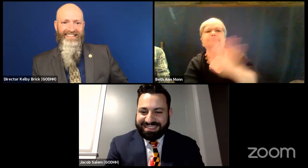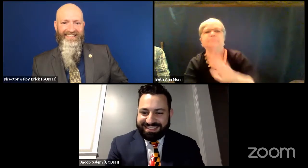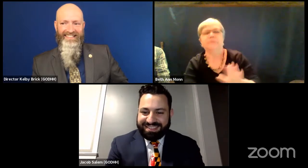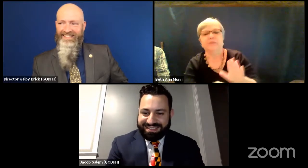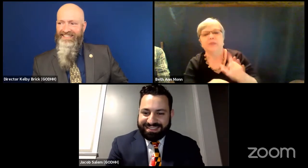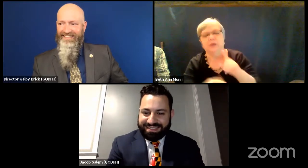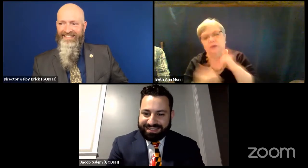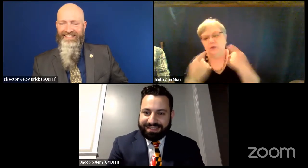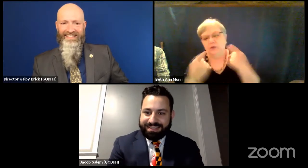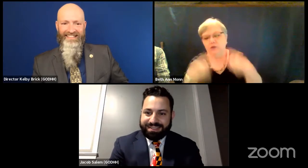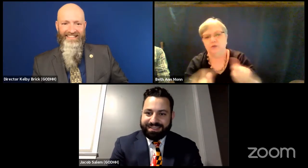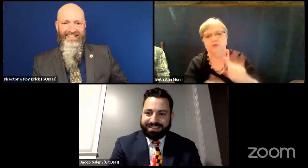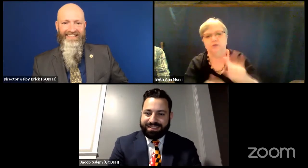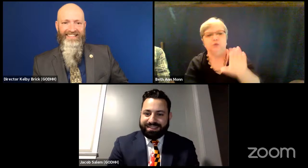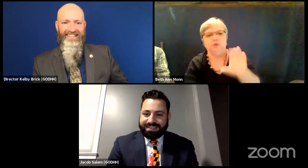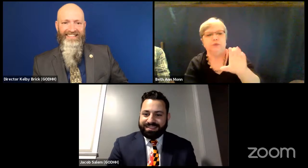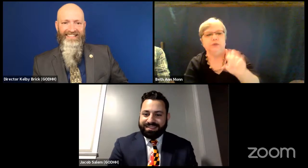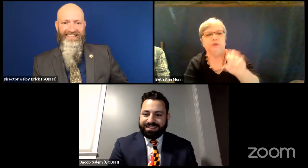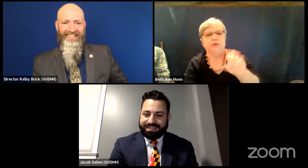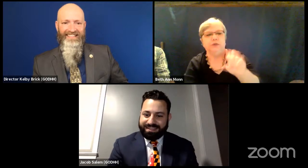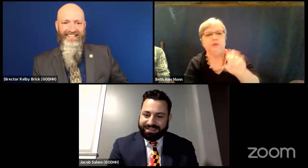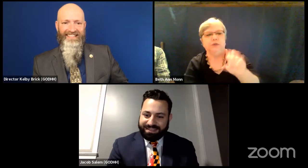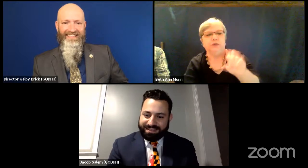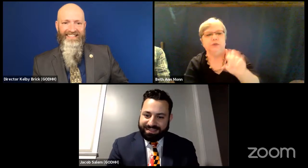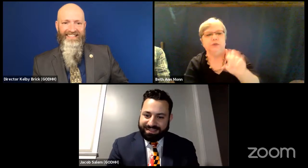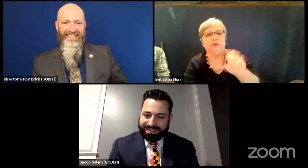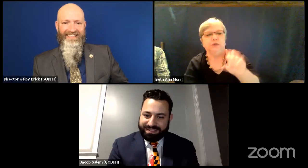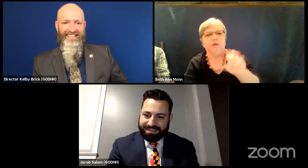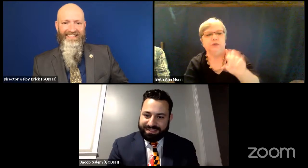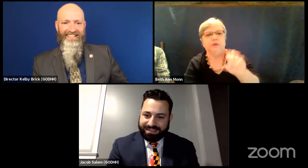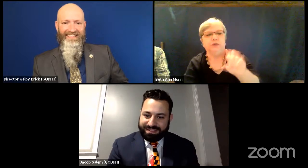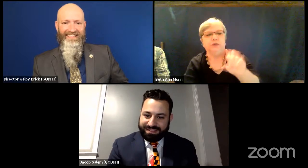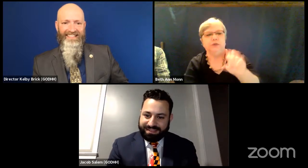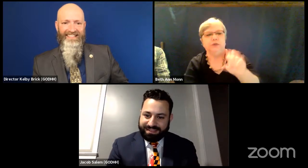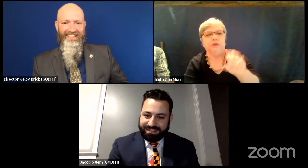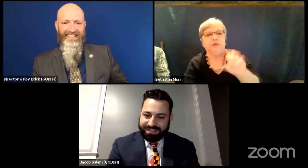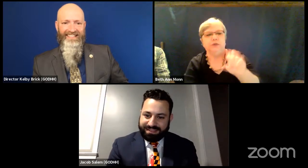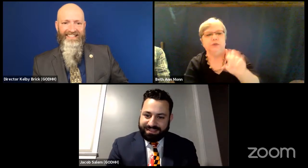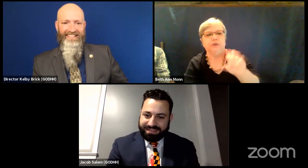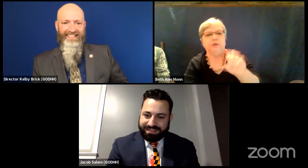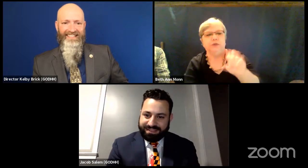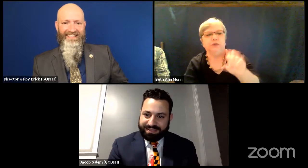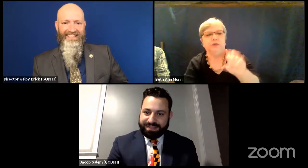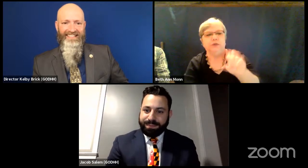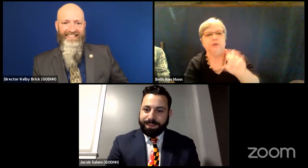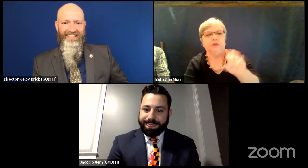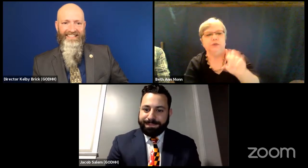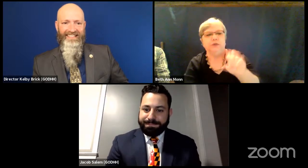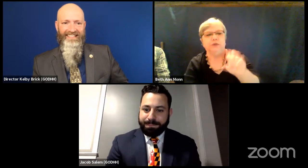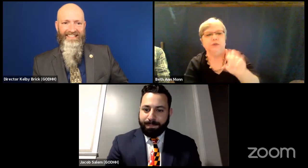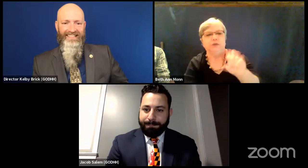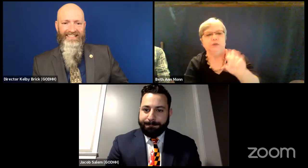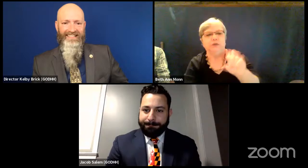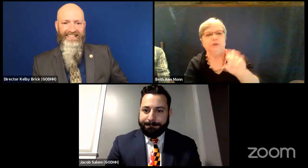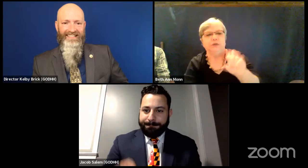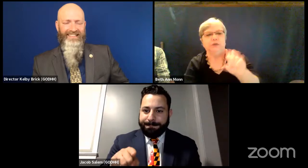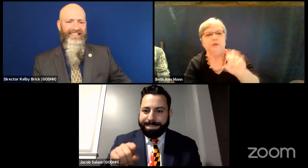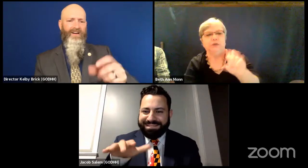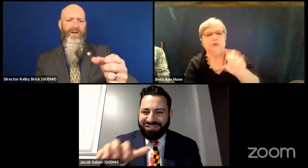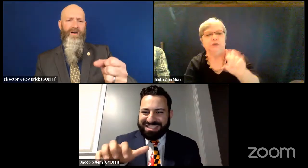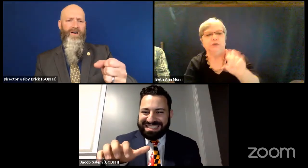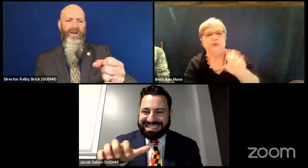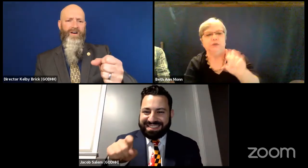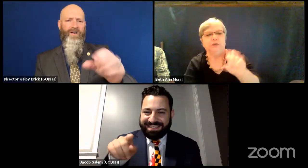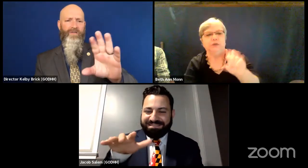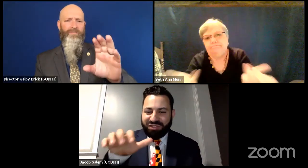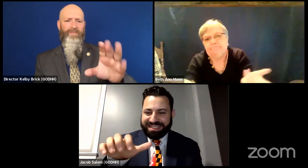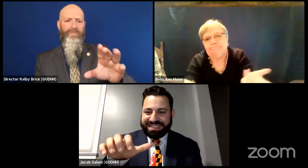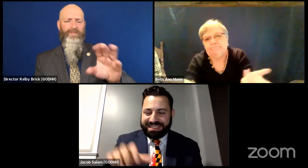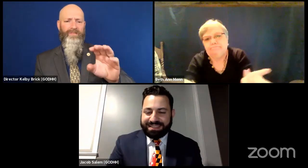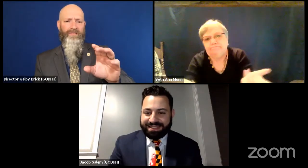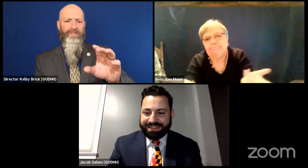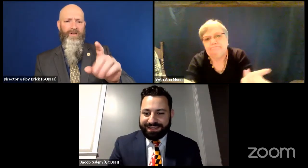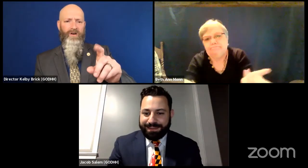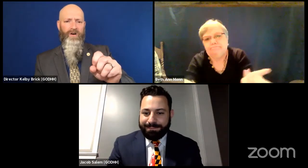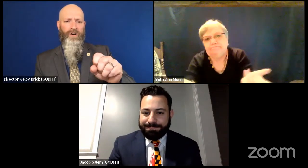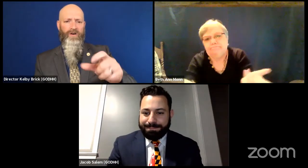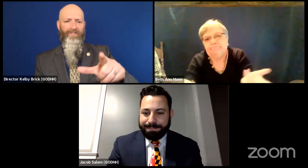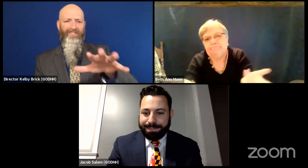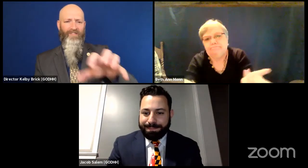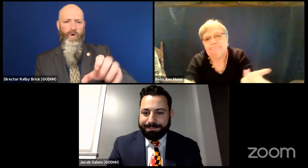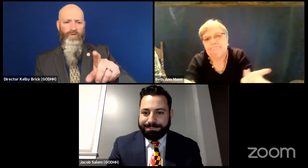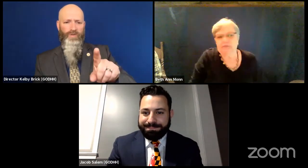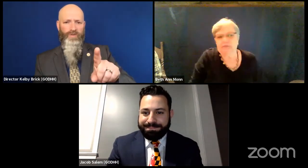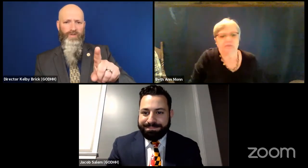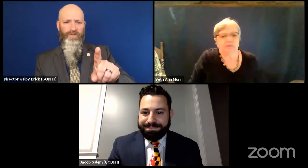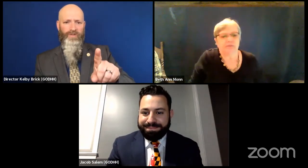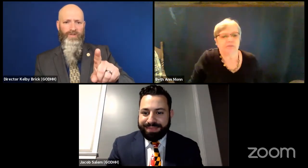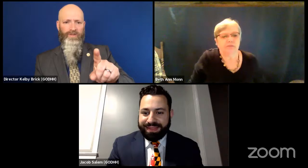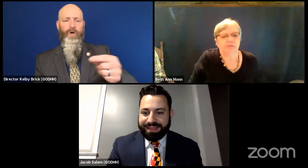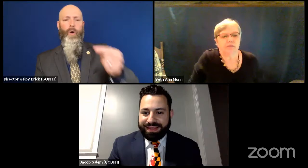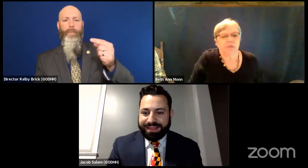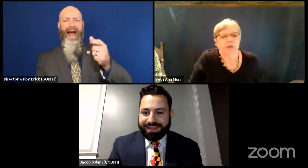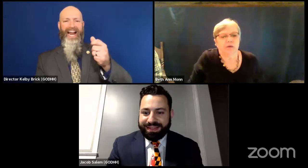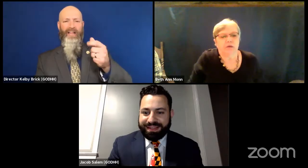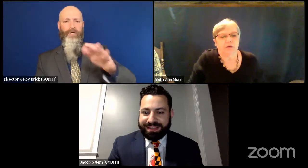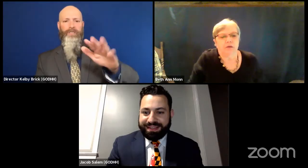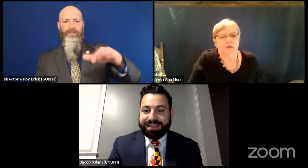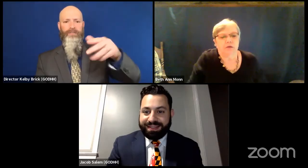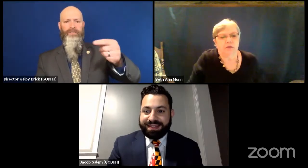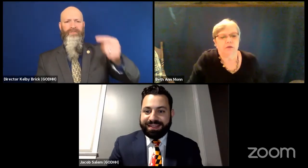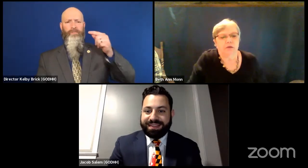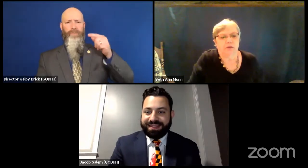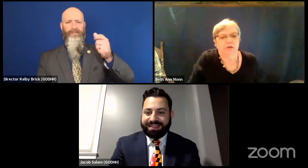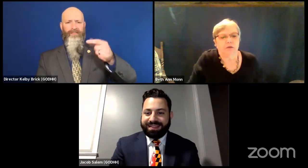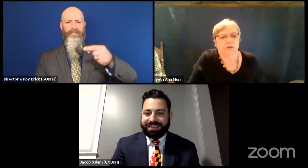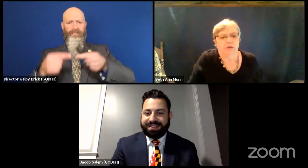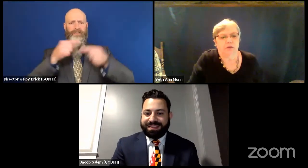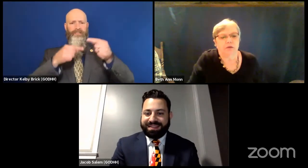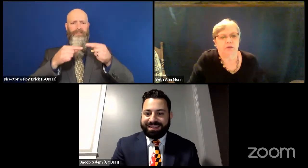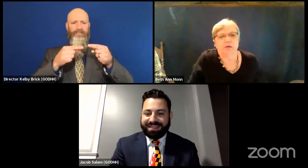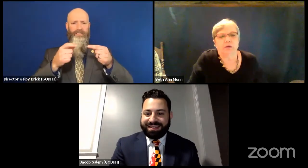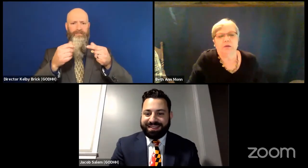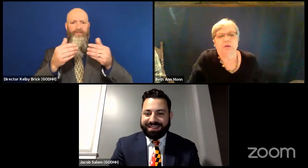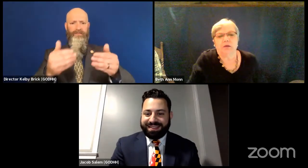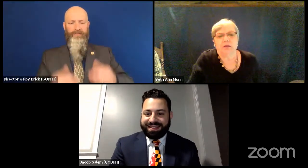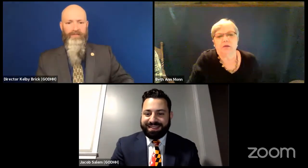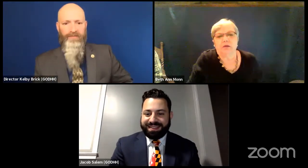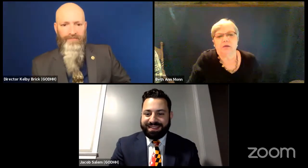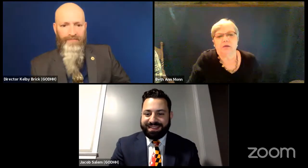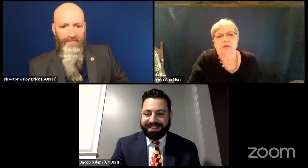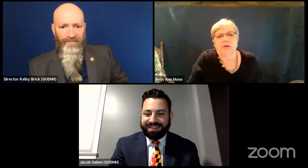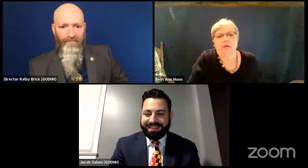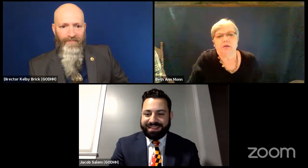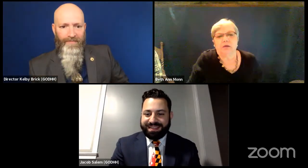Dr. Monn, you have frozen. Can you back up just a moment. You have worked